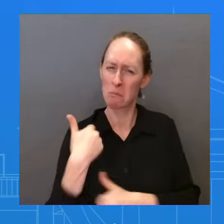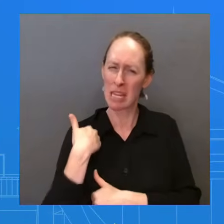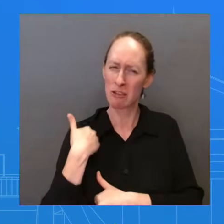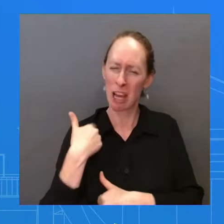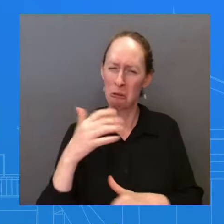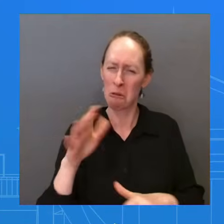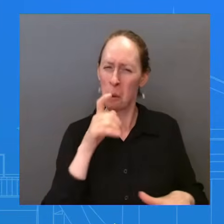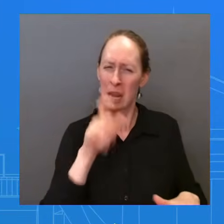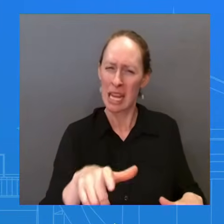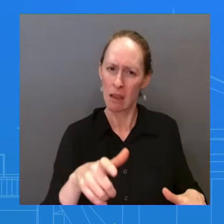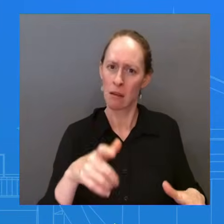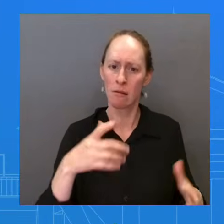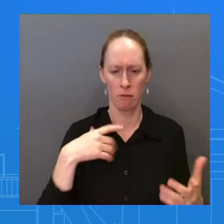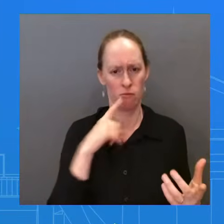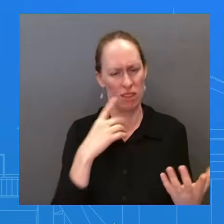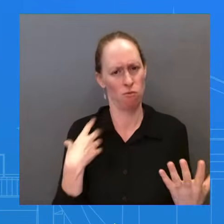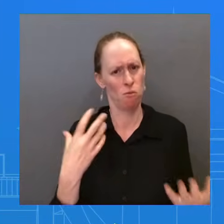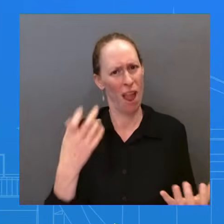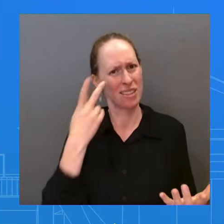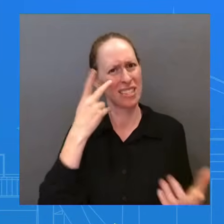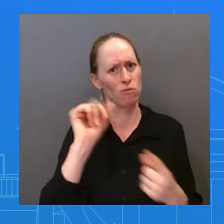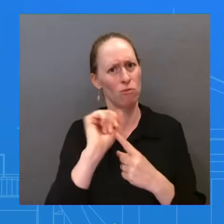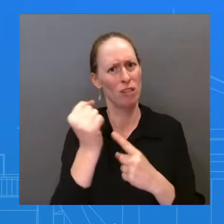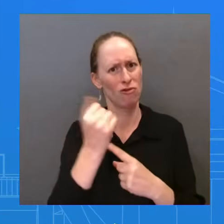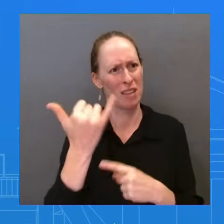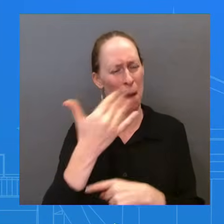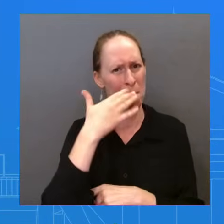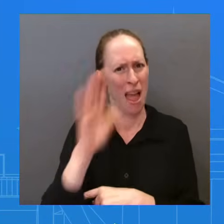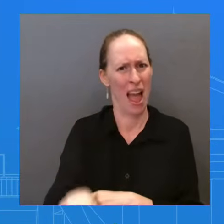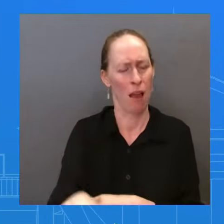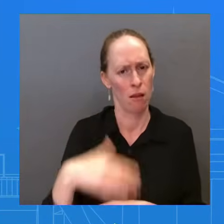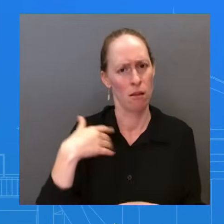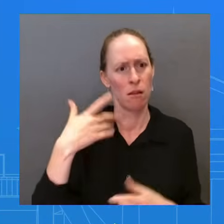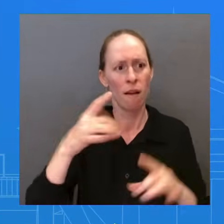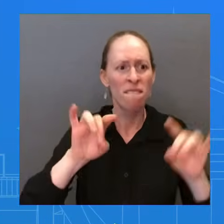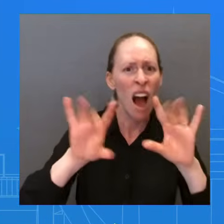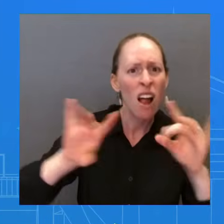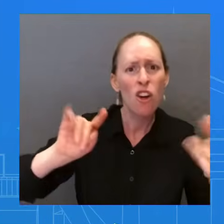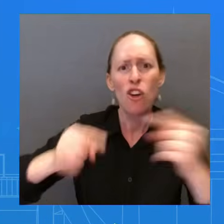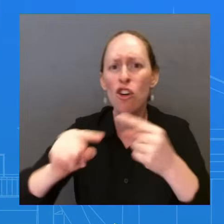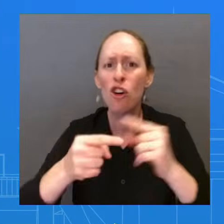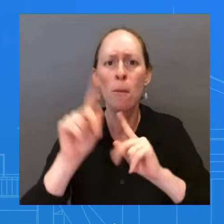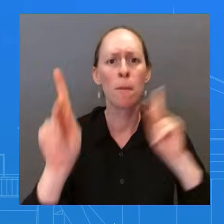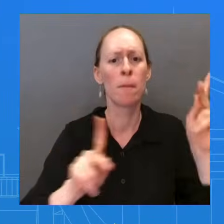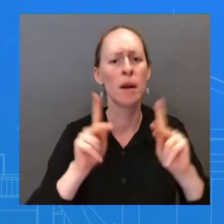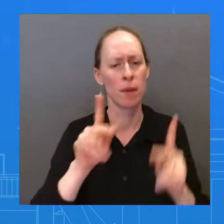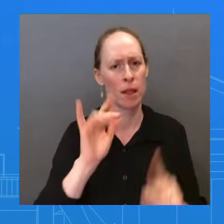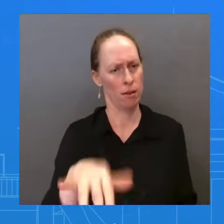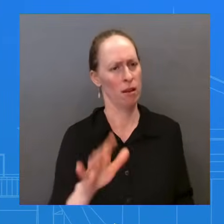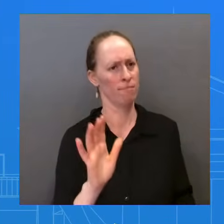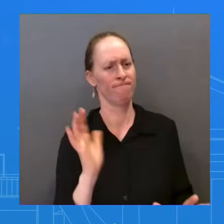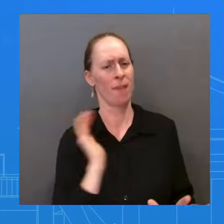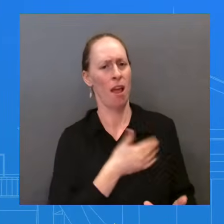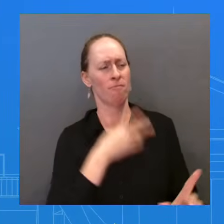We want to see the violence stop. That's our reaction, and I think it's difficult in any way to look at that